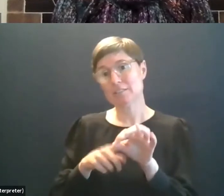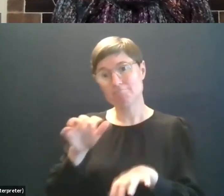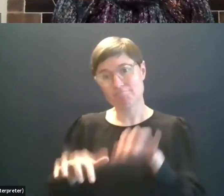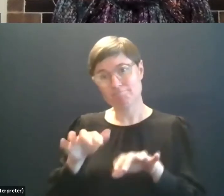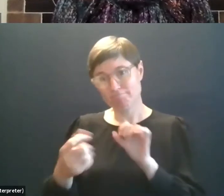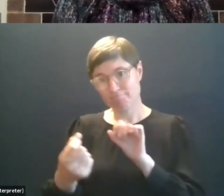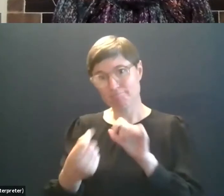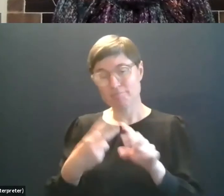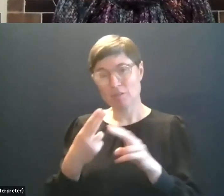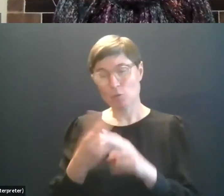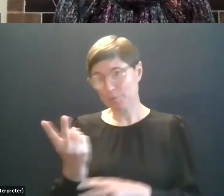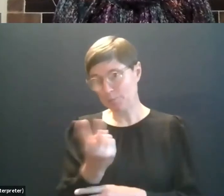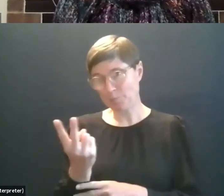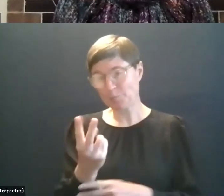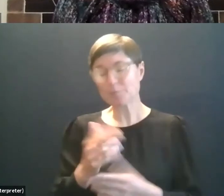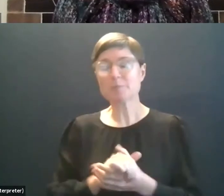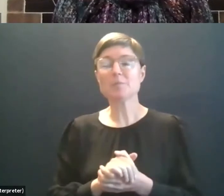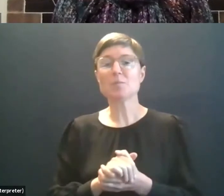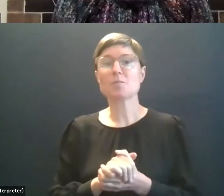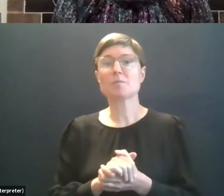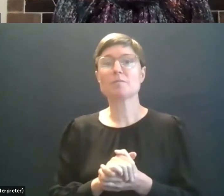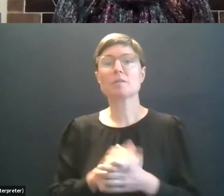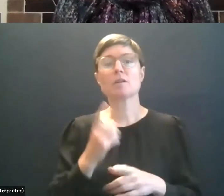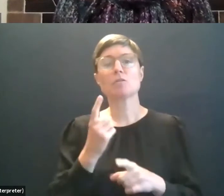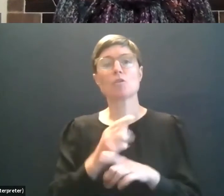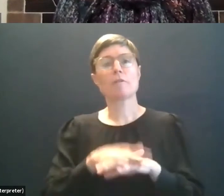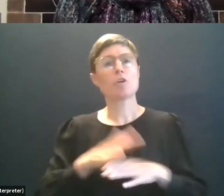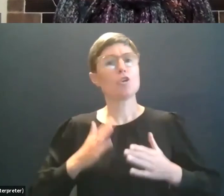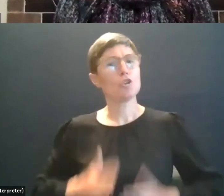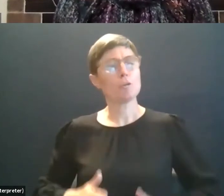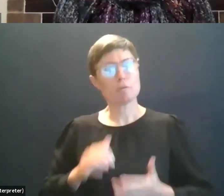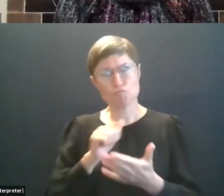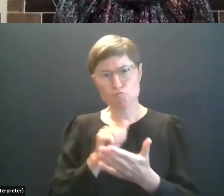for you and Julia is about the human rights framework. It is an apt question because it